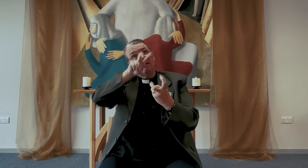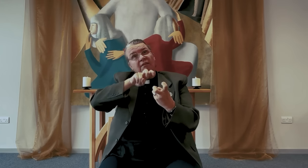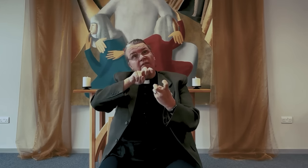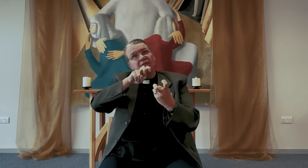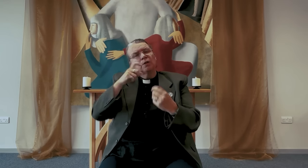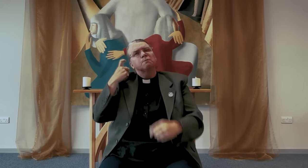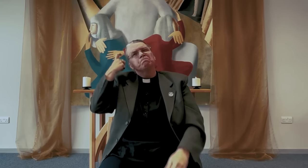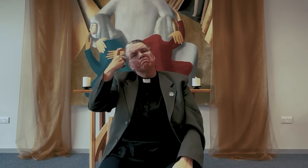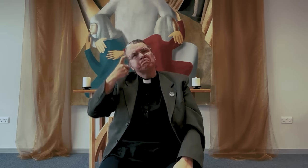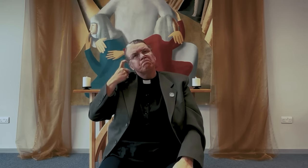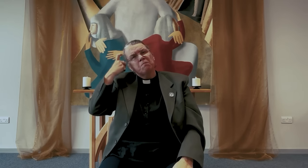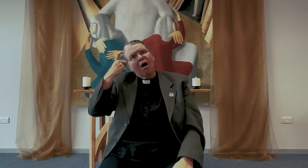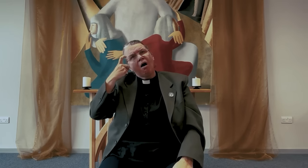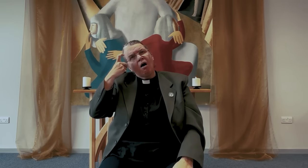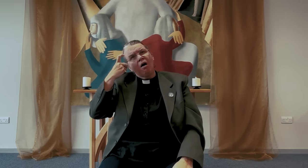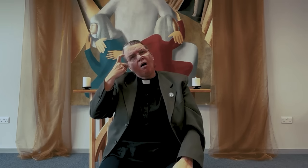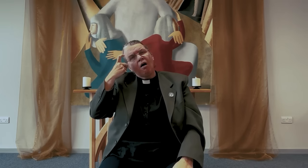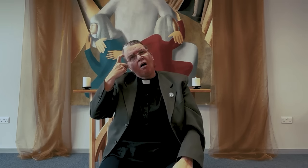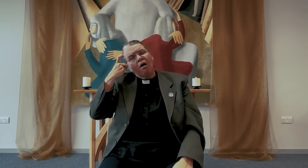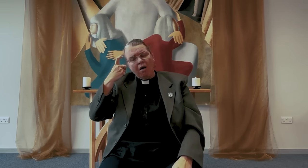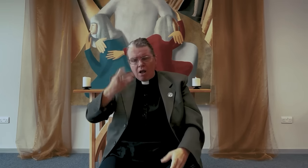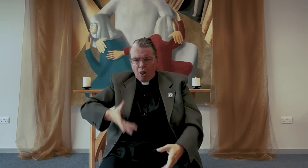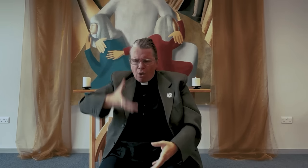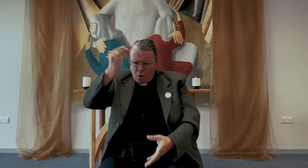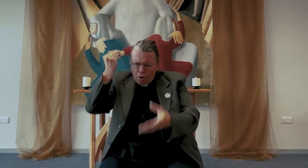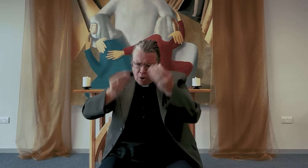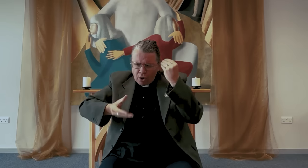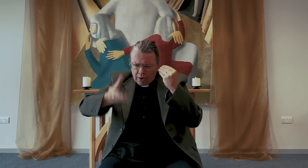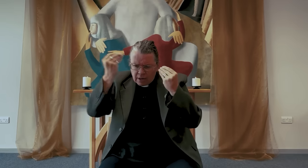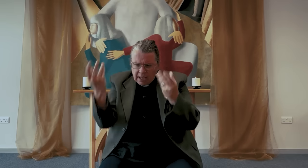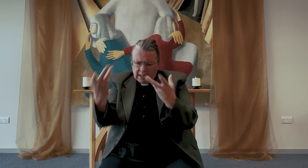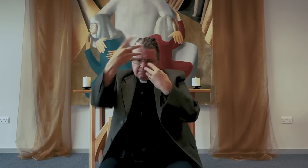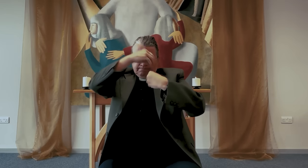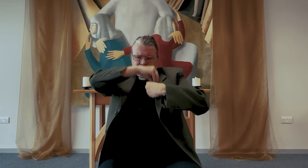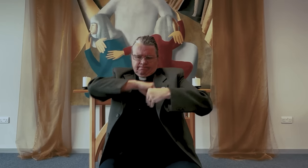to read, mark, learn, and inwardly digest them,